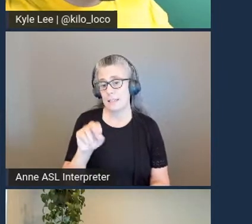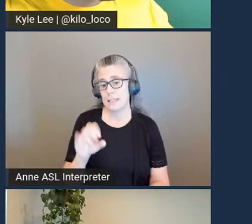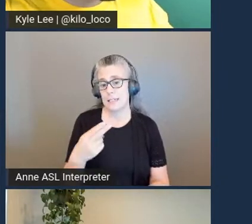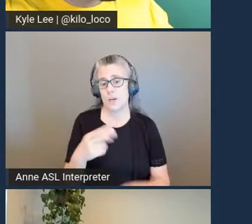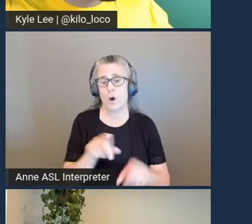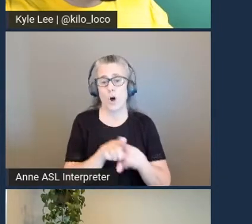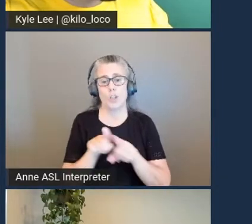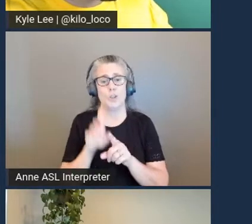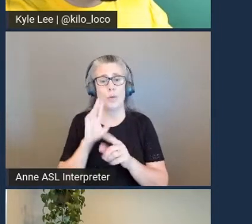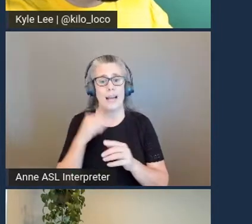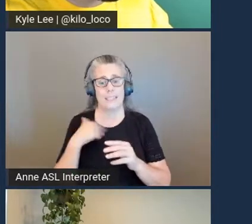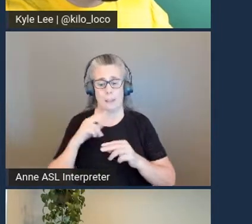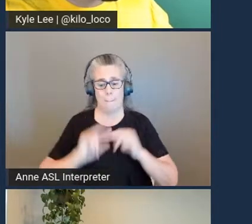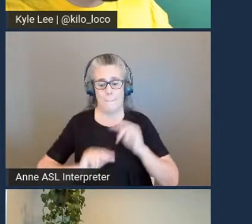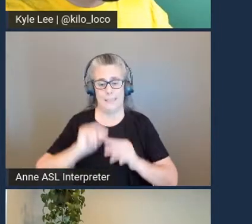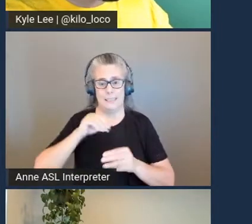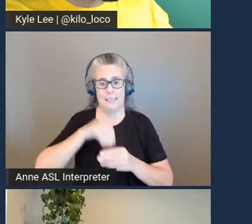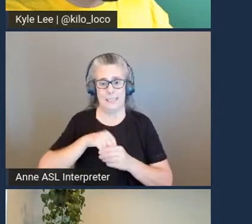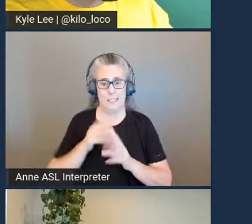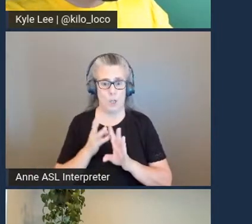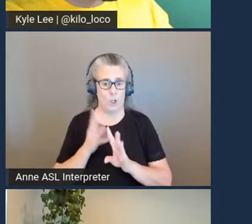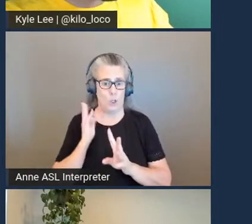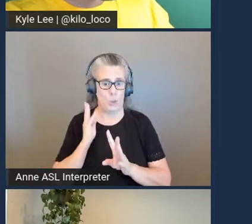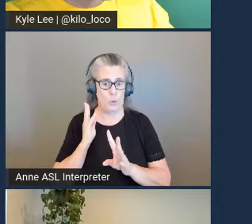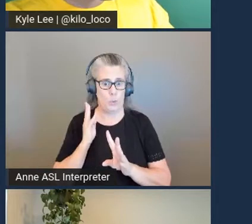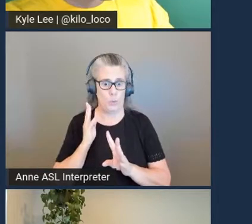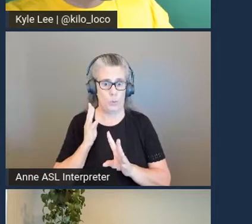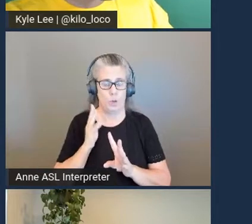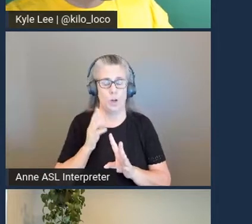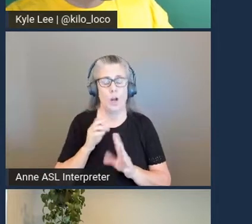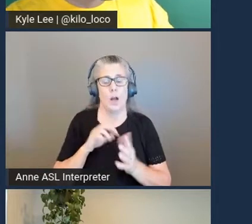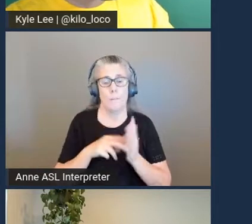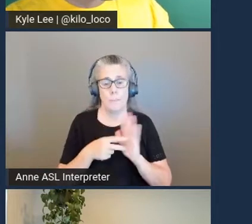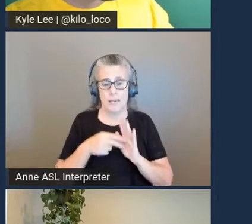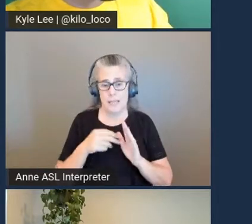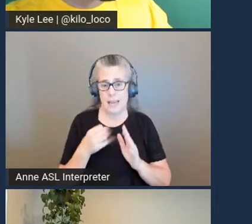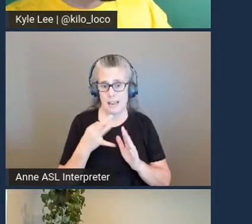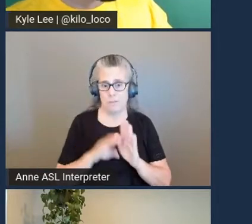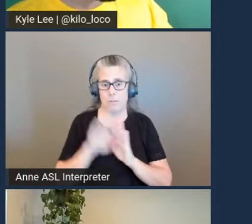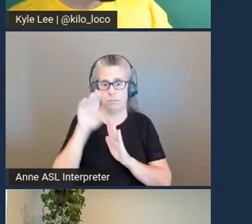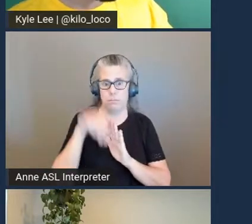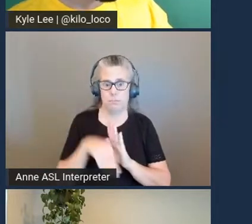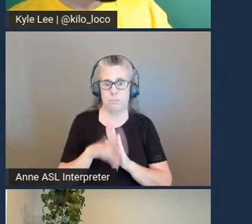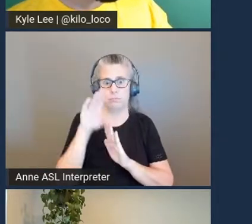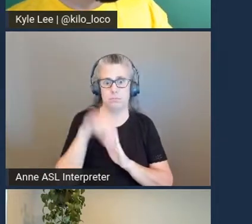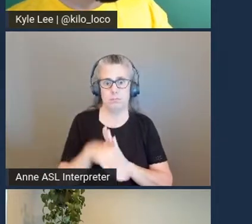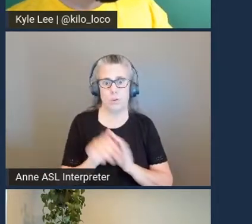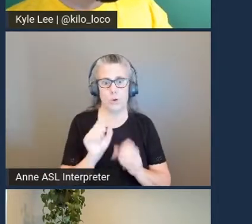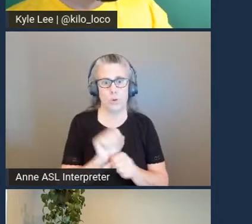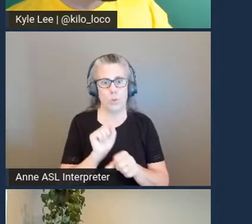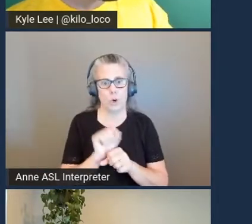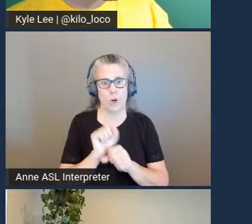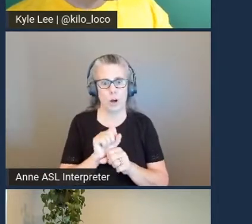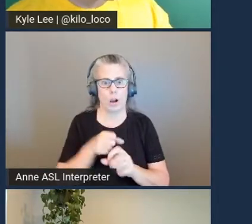So, if you have like very spiky workloads and you're, you don't want to expose those to your instances,